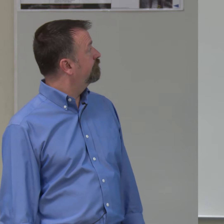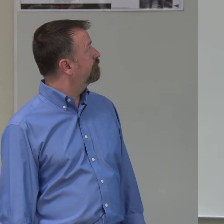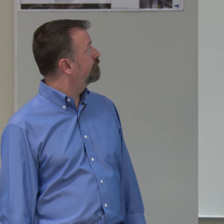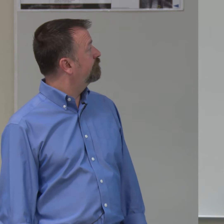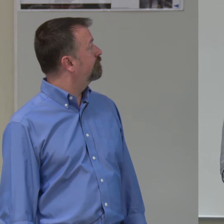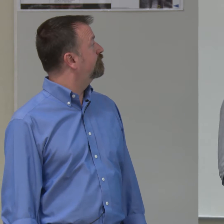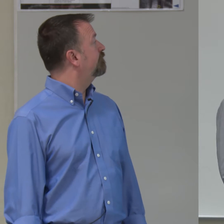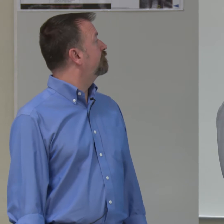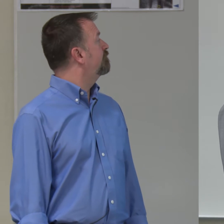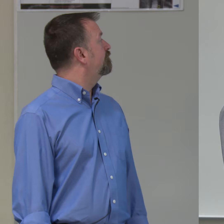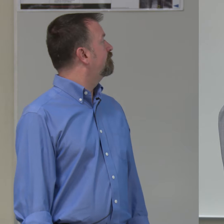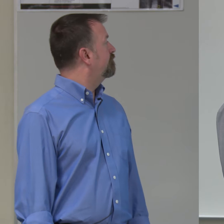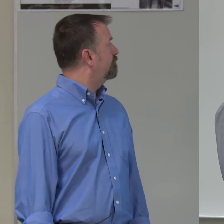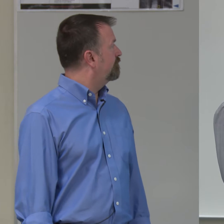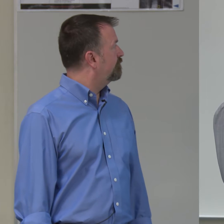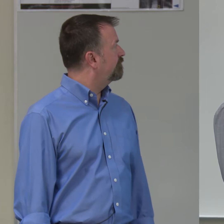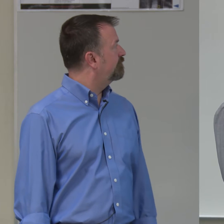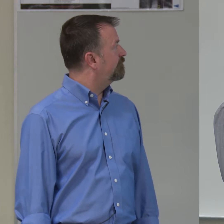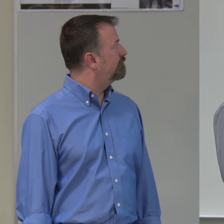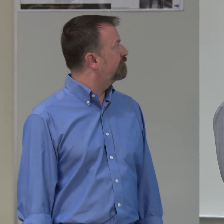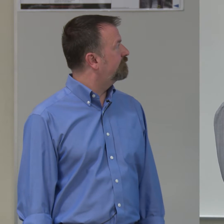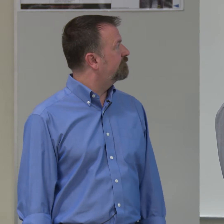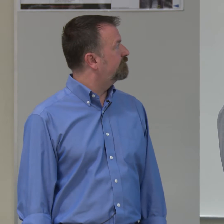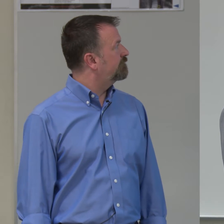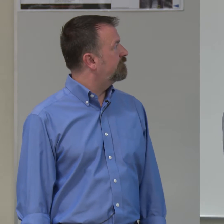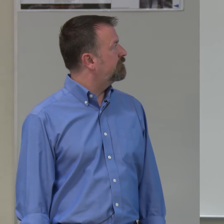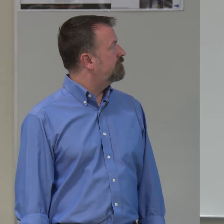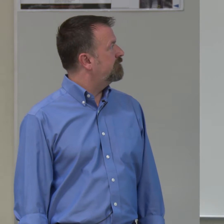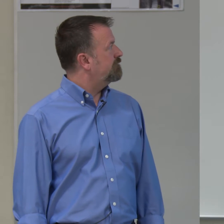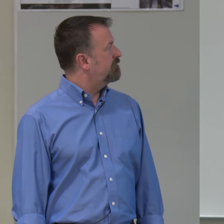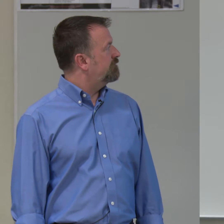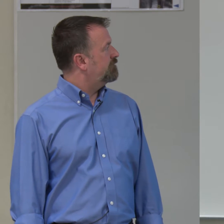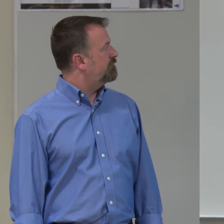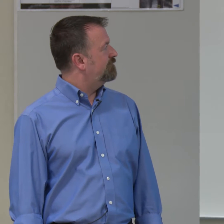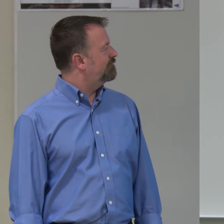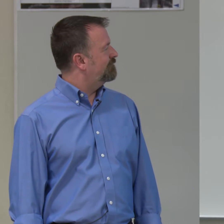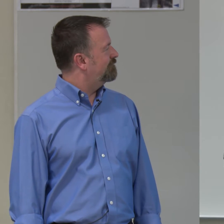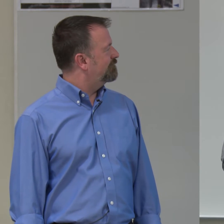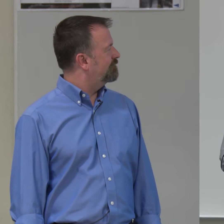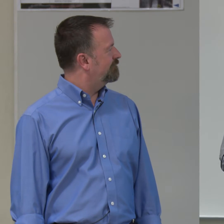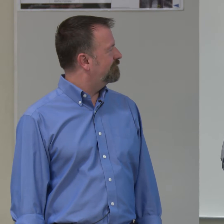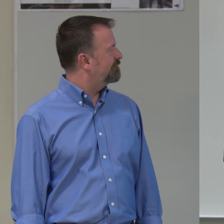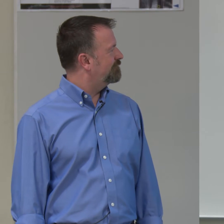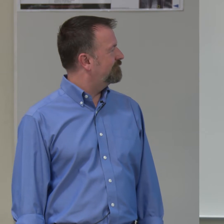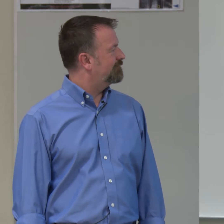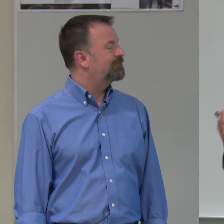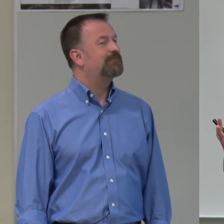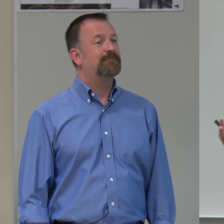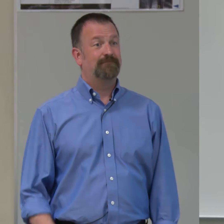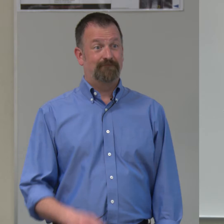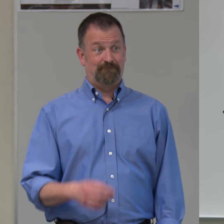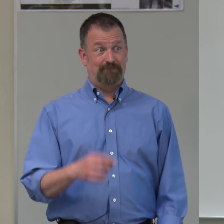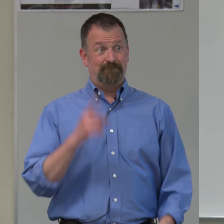So just to go a little bit more in talking about-- So I've been very interested in immune cells,